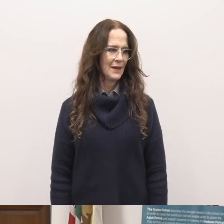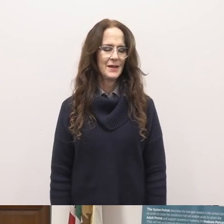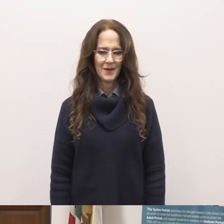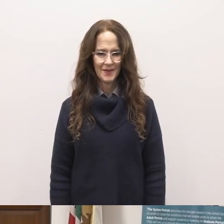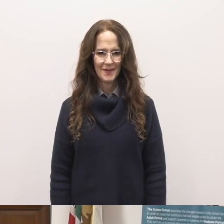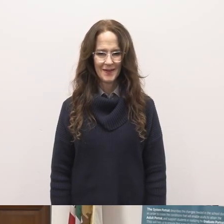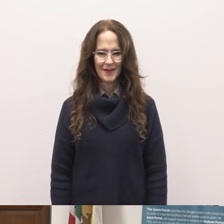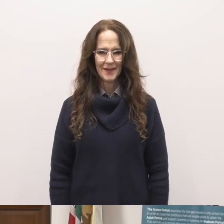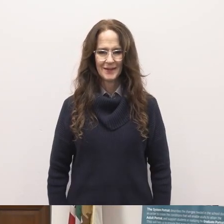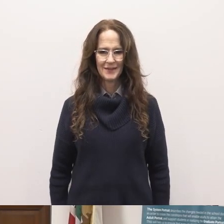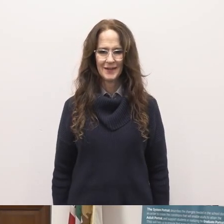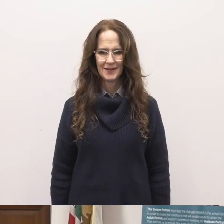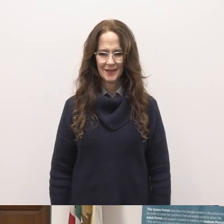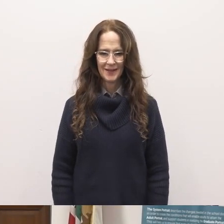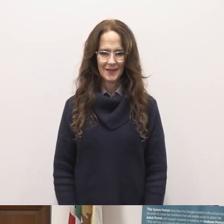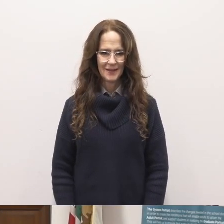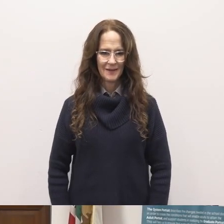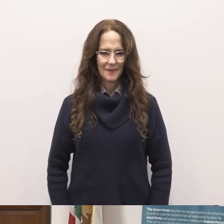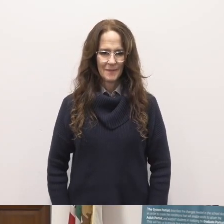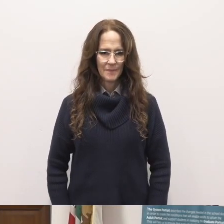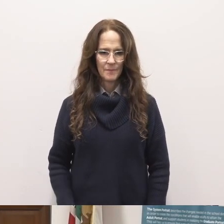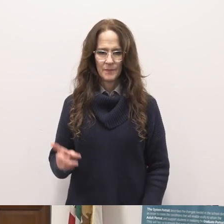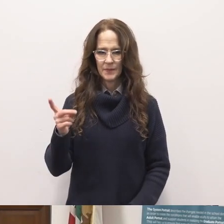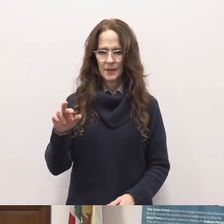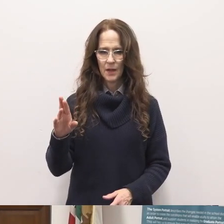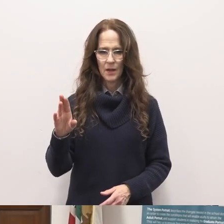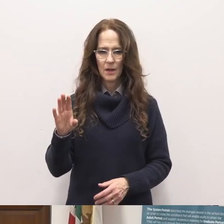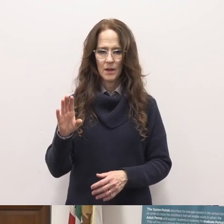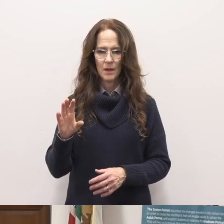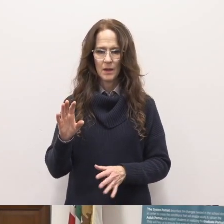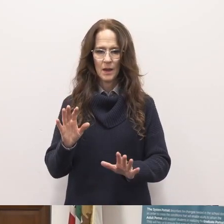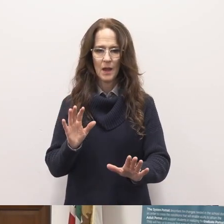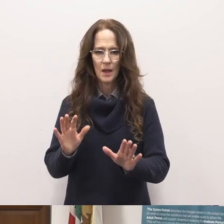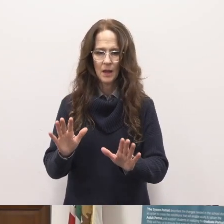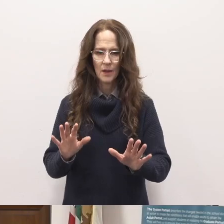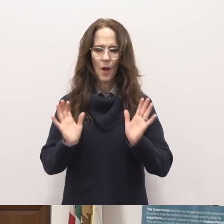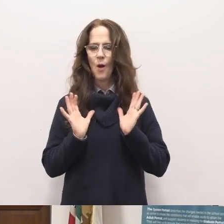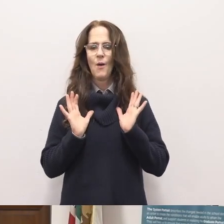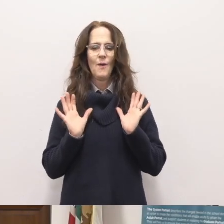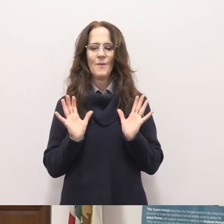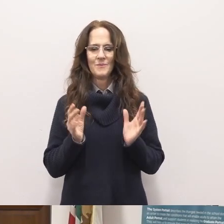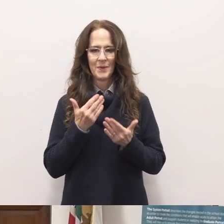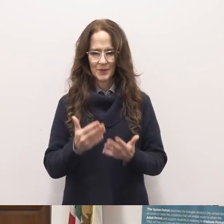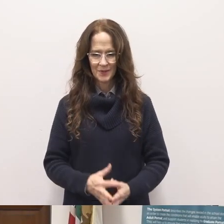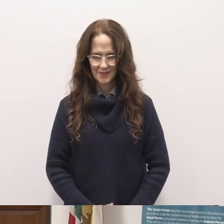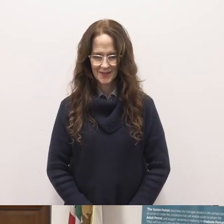What, Dr. Benitez? You're approaching your microphone. You're good? You know what?